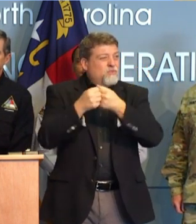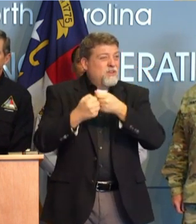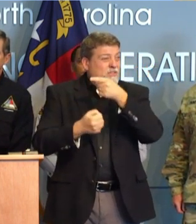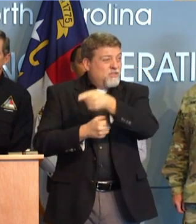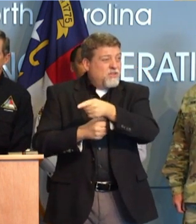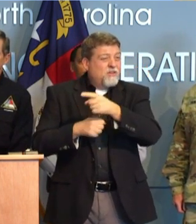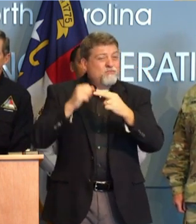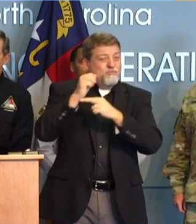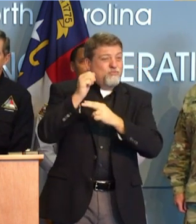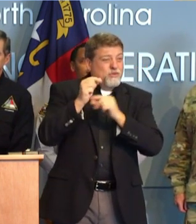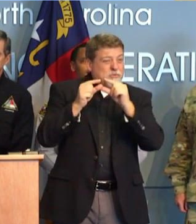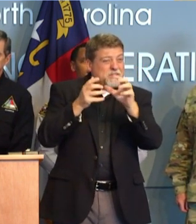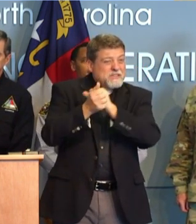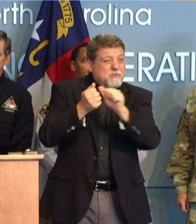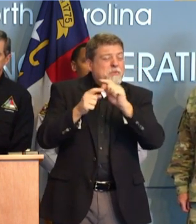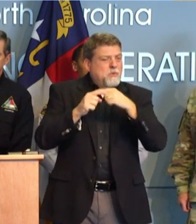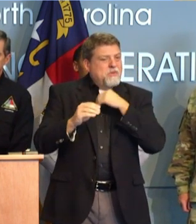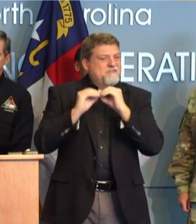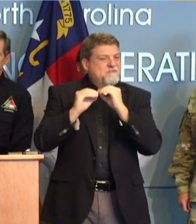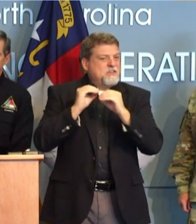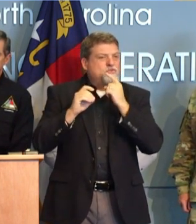THE U.S. BRIDGE OVER THE NOOSE